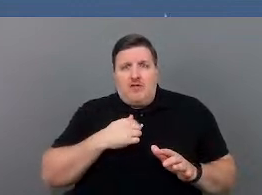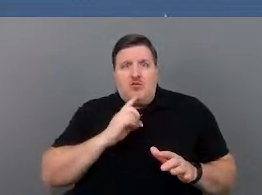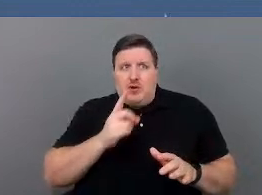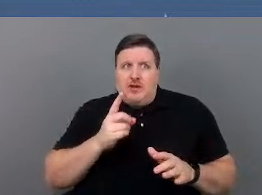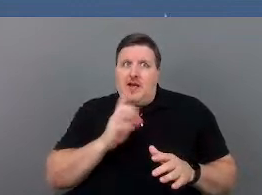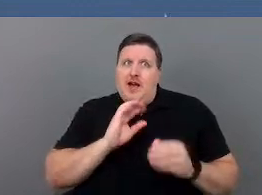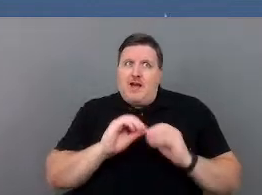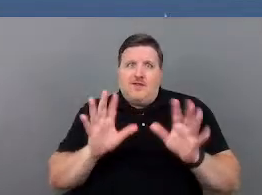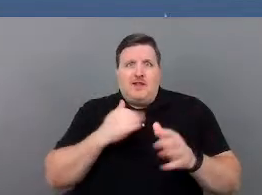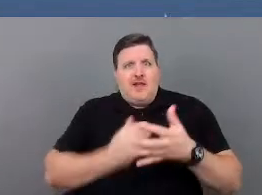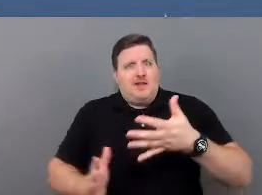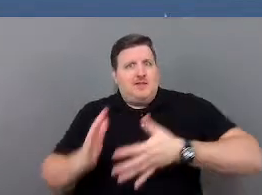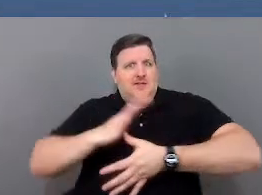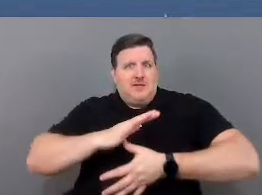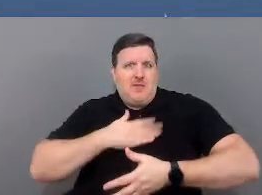POINT OUT THAT WE HAVE NEEDS IN THE COMMUNITY AND WE